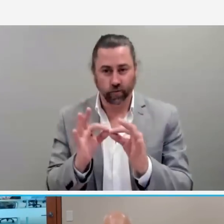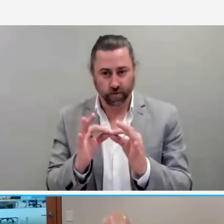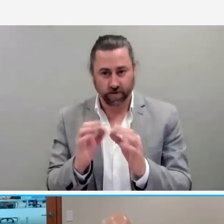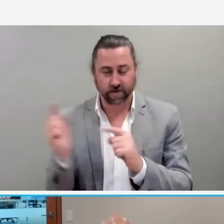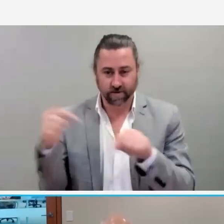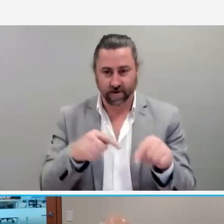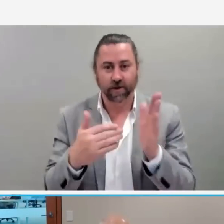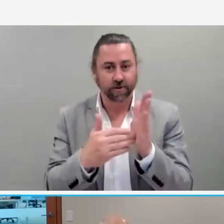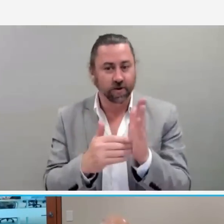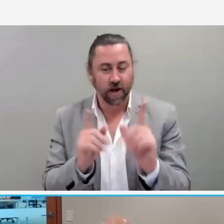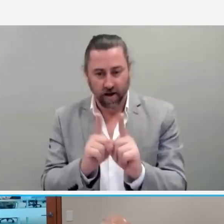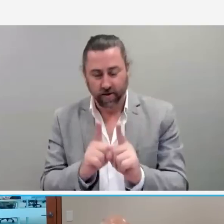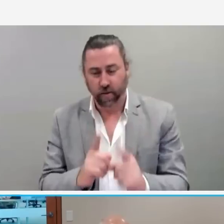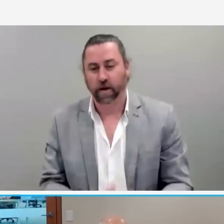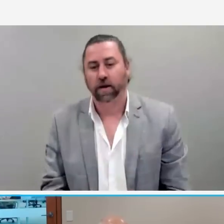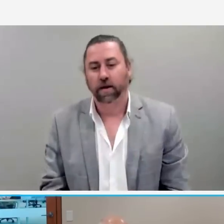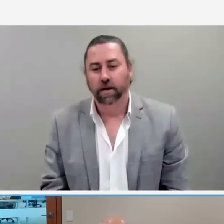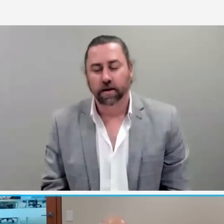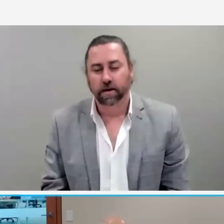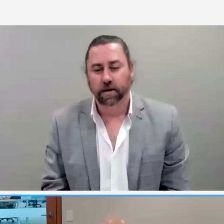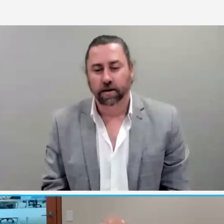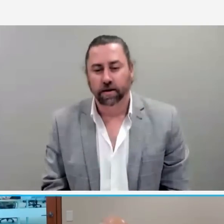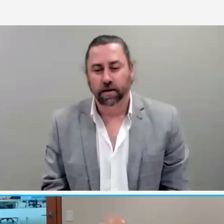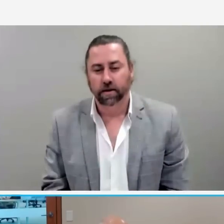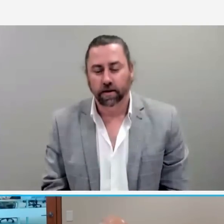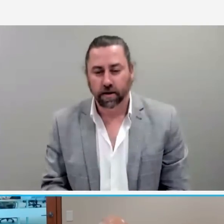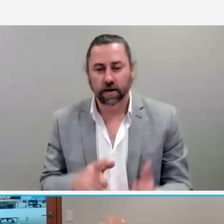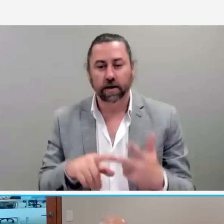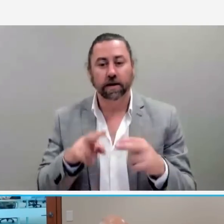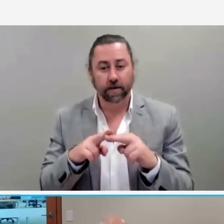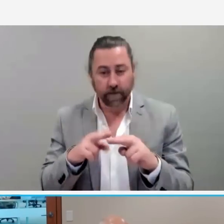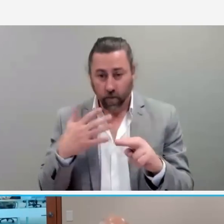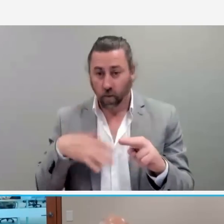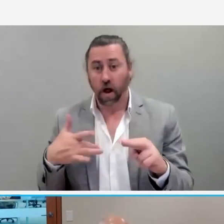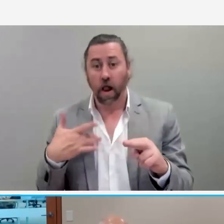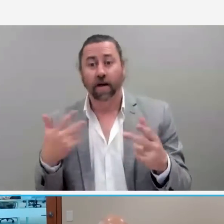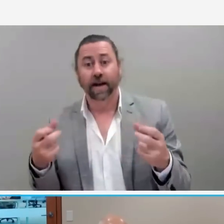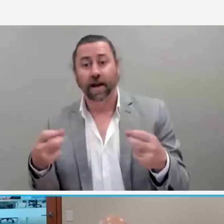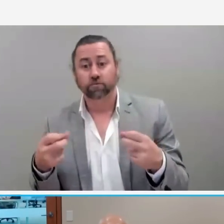assist us with today's proceedings. If you like live captions there's a link that the